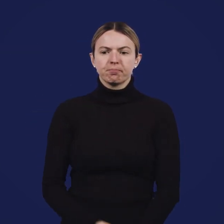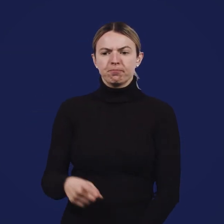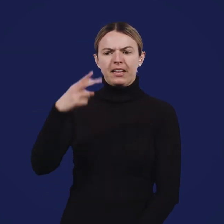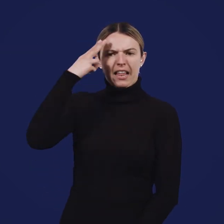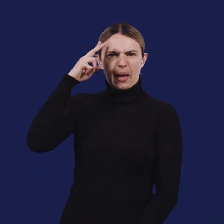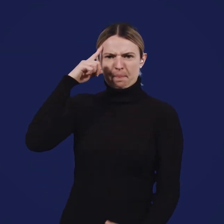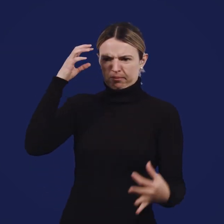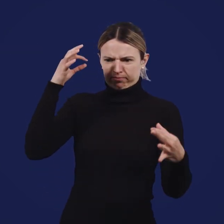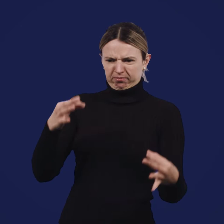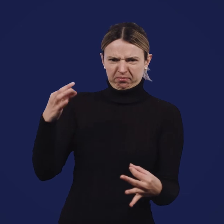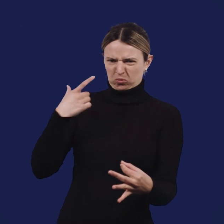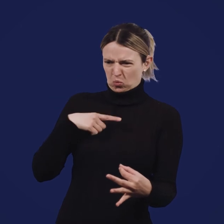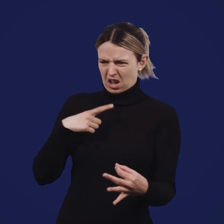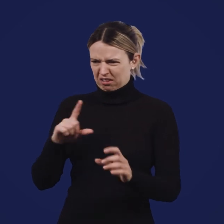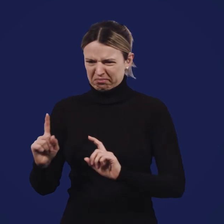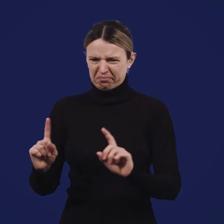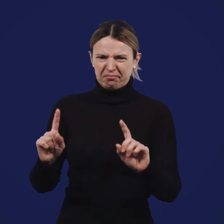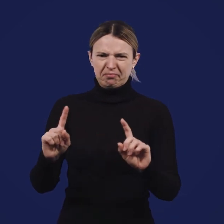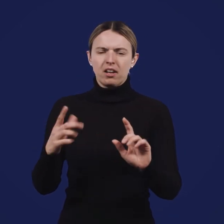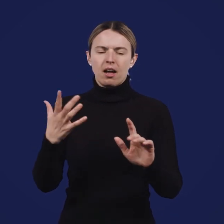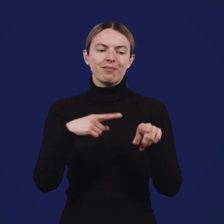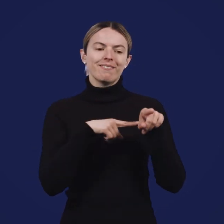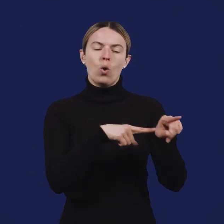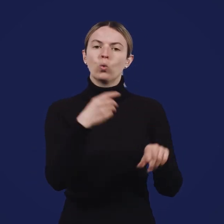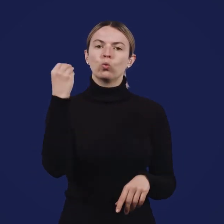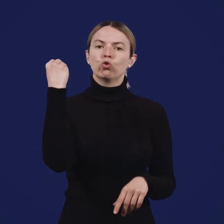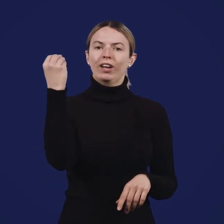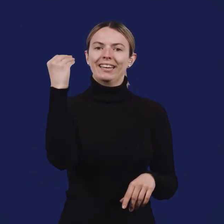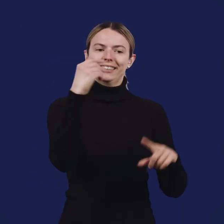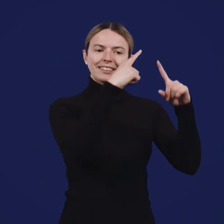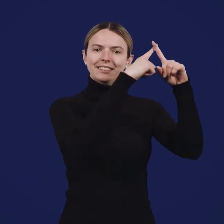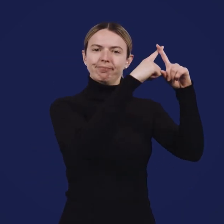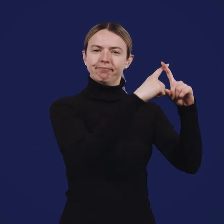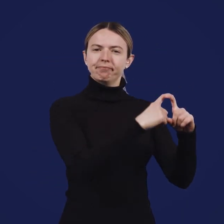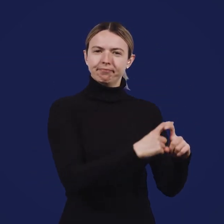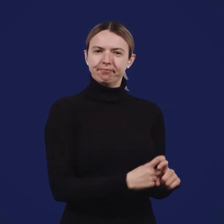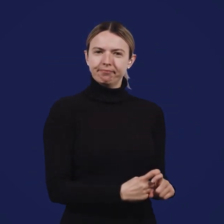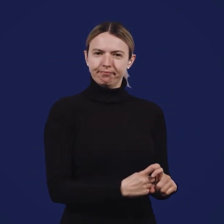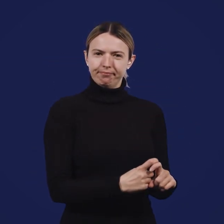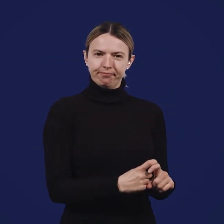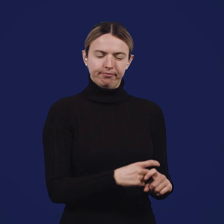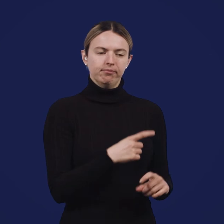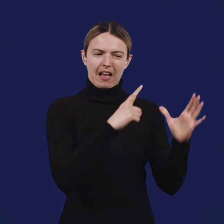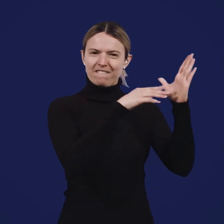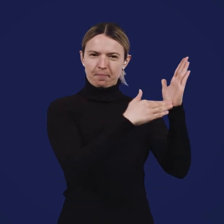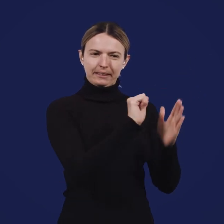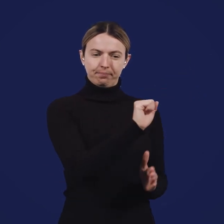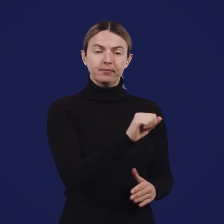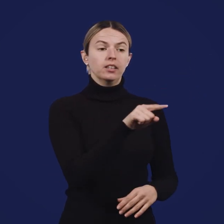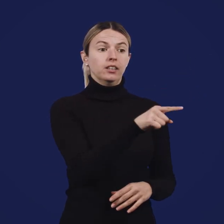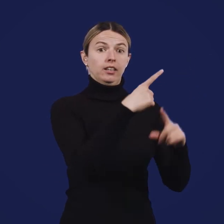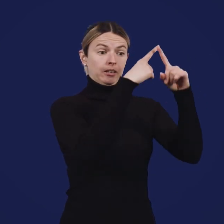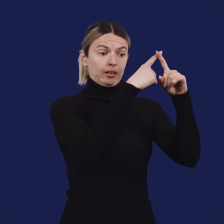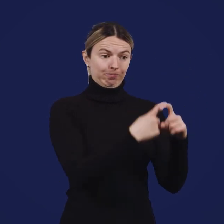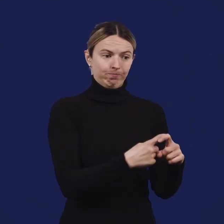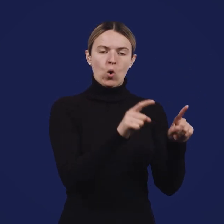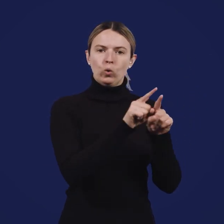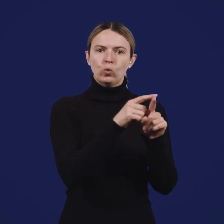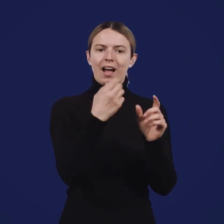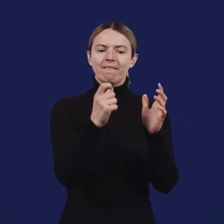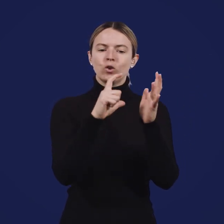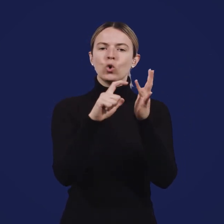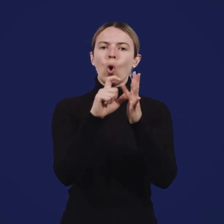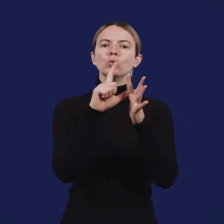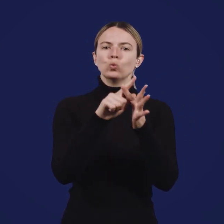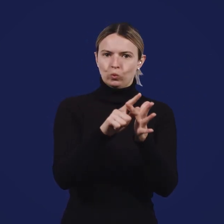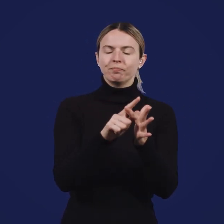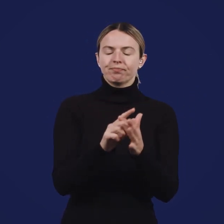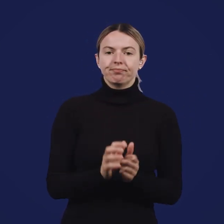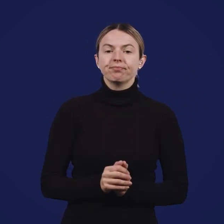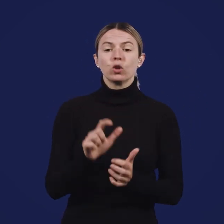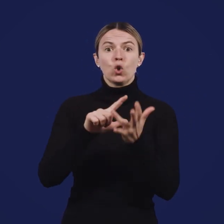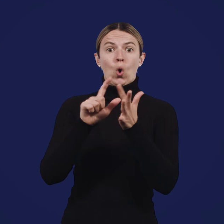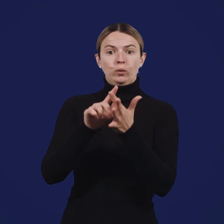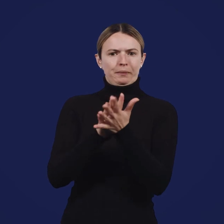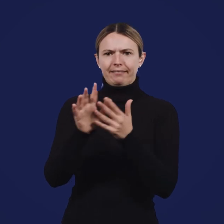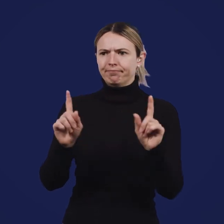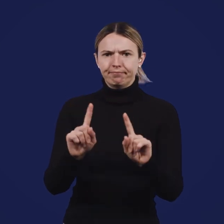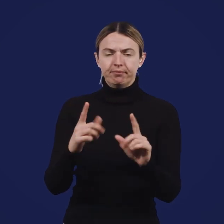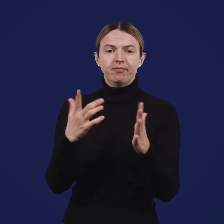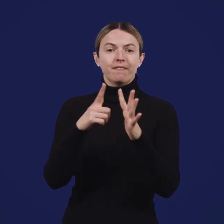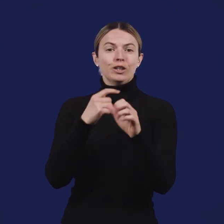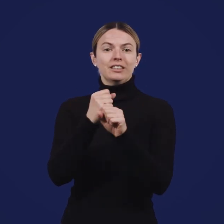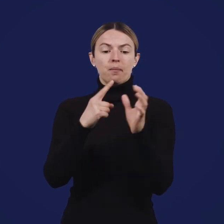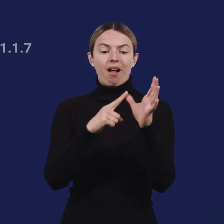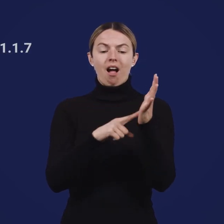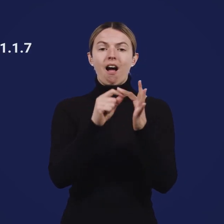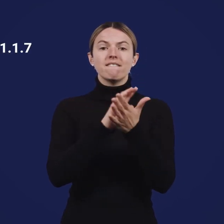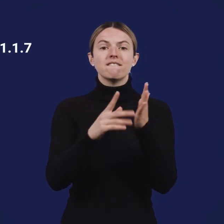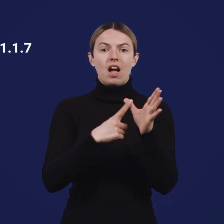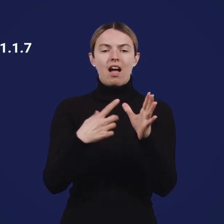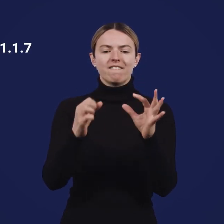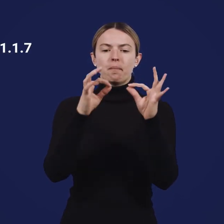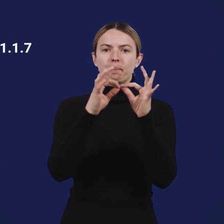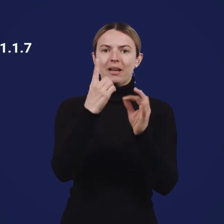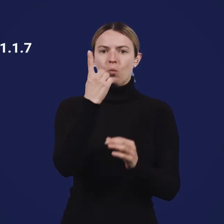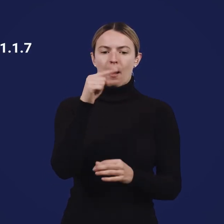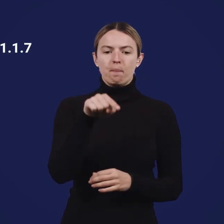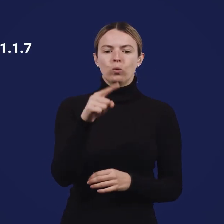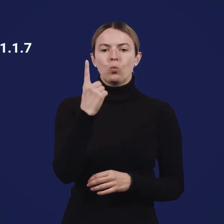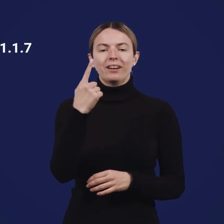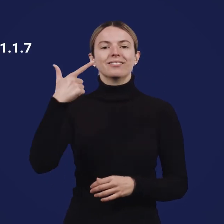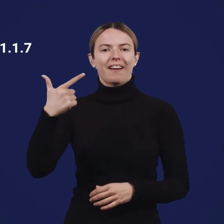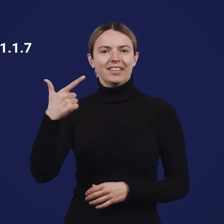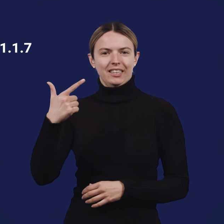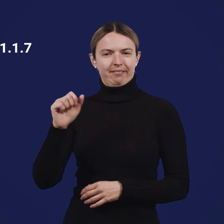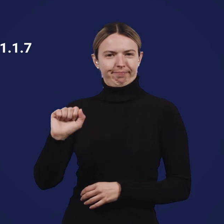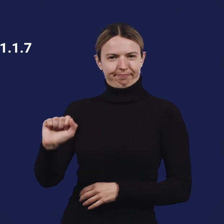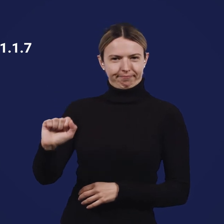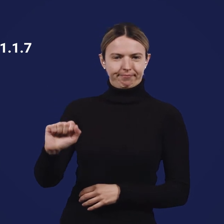Prior to naming each variant using letters from the Greek alphabet, the variants had codes such as B.1.1.7 for Alpha.